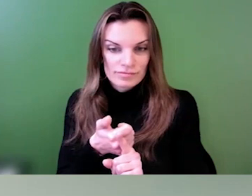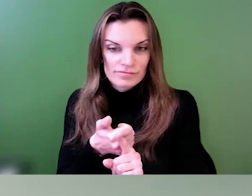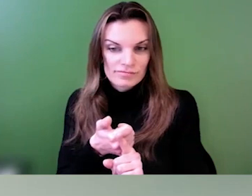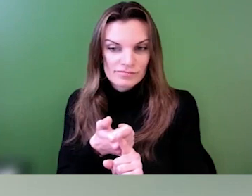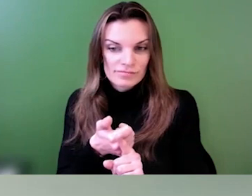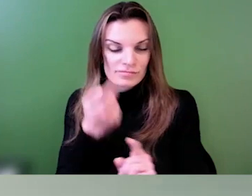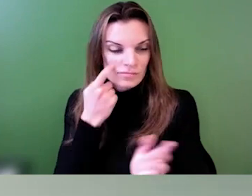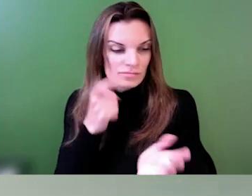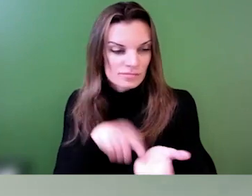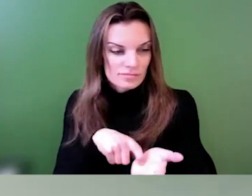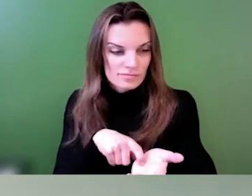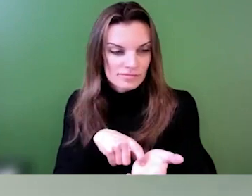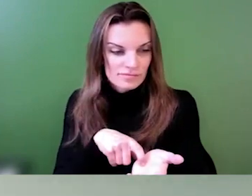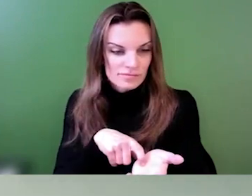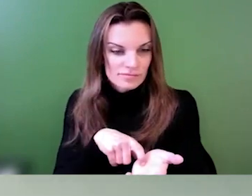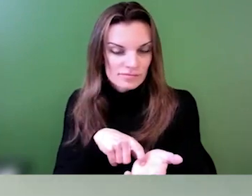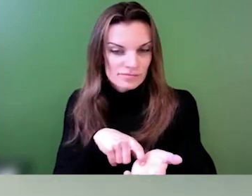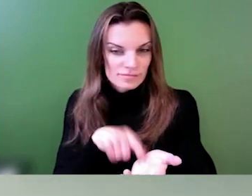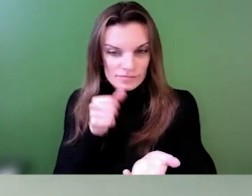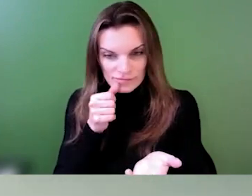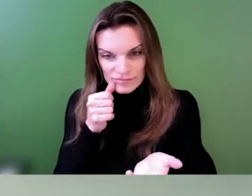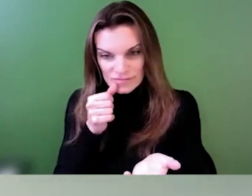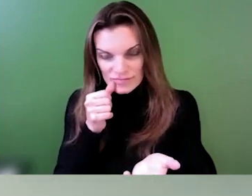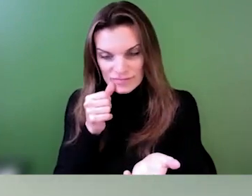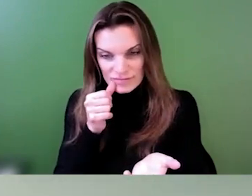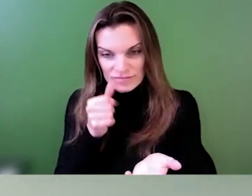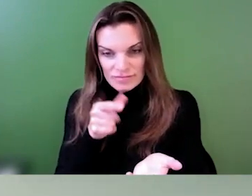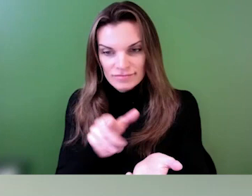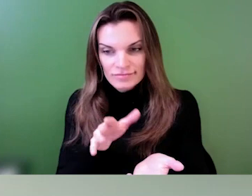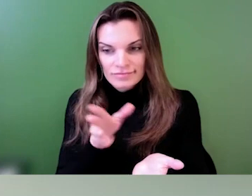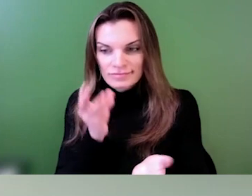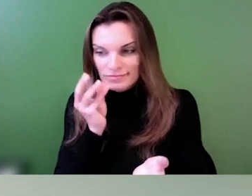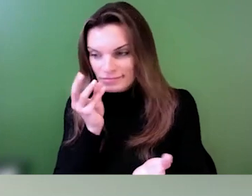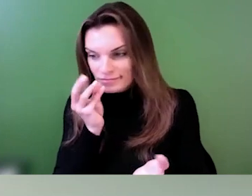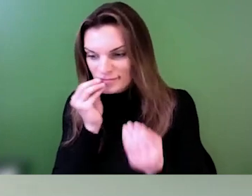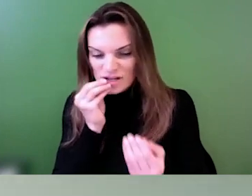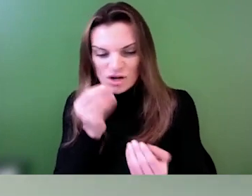after dinner or, you know, a meal your symptoms are exacerbated, it might be worth